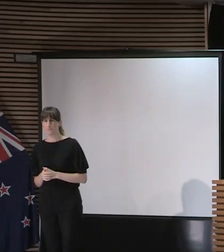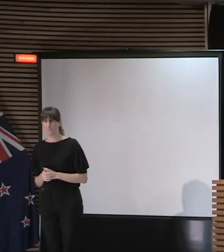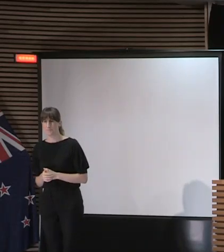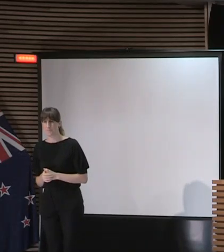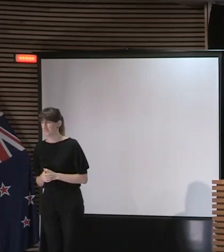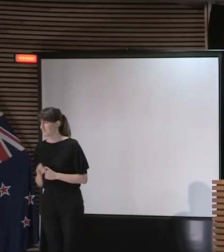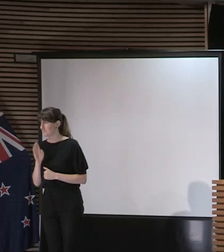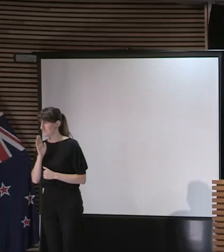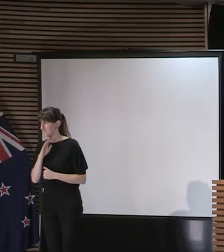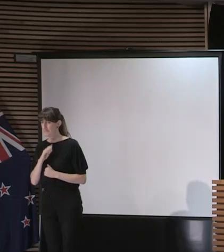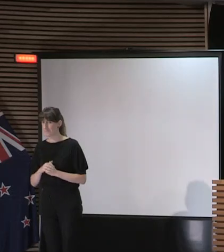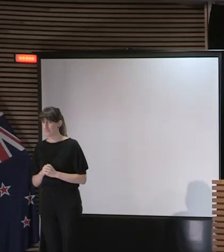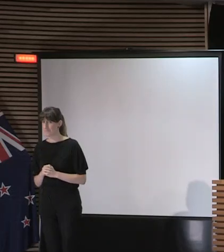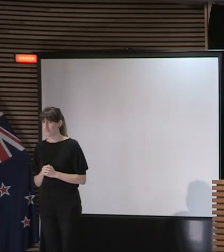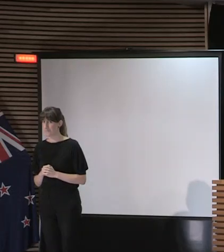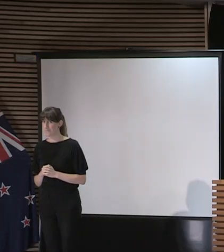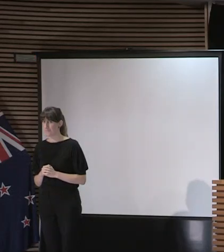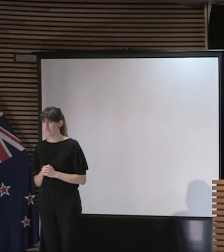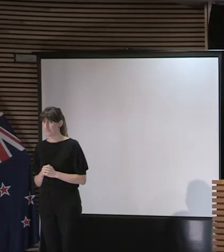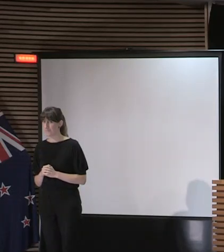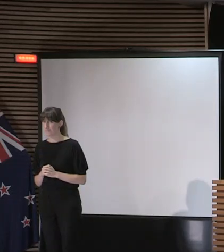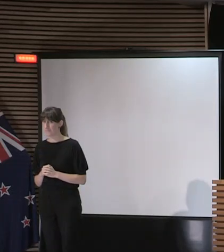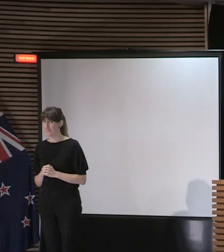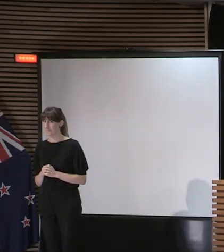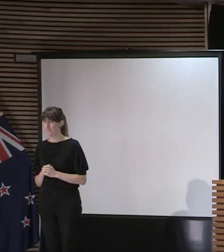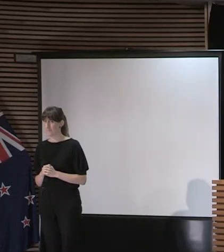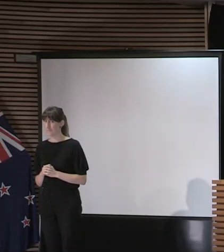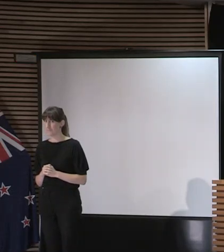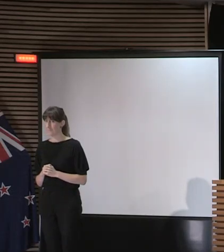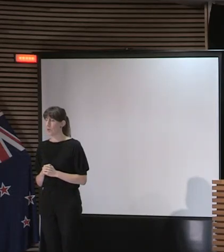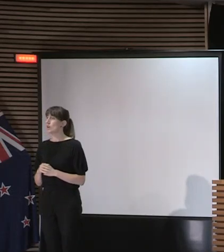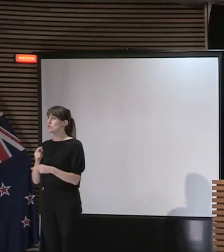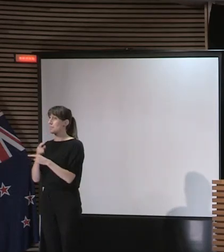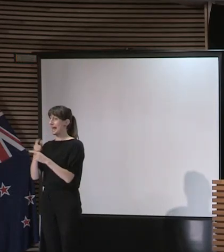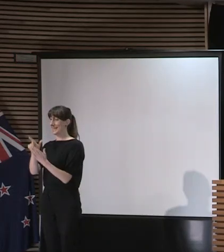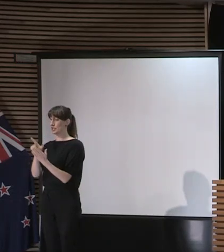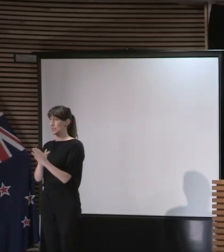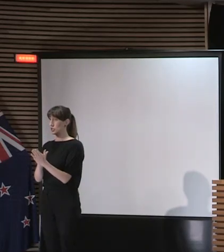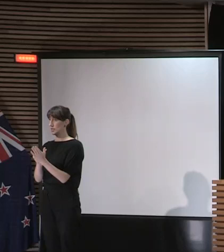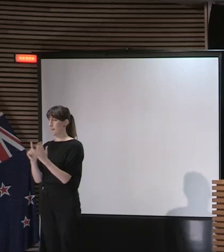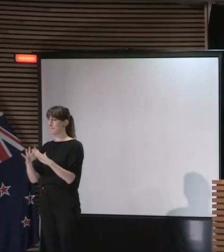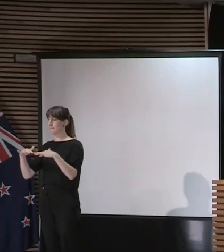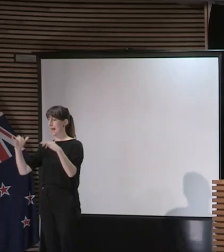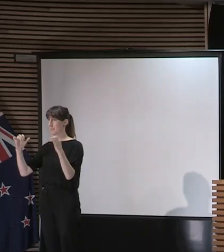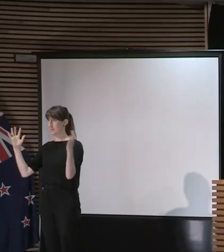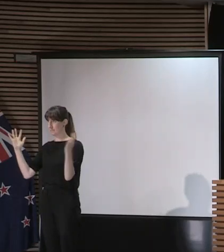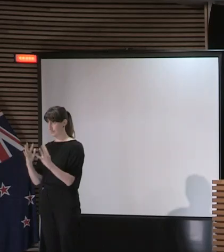well. You said previously you can't freeze commercial rents, there's no mechanism for you